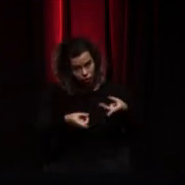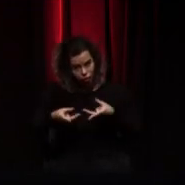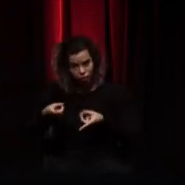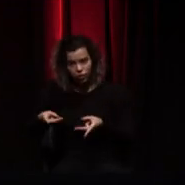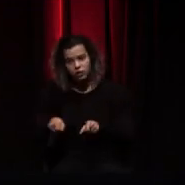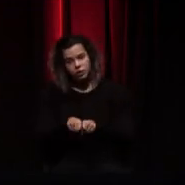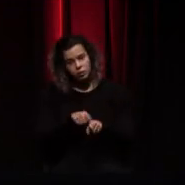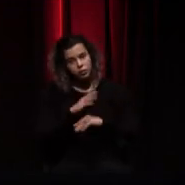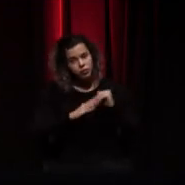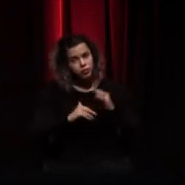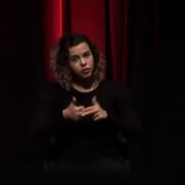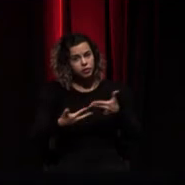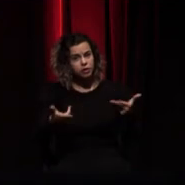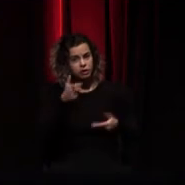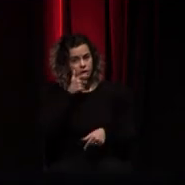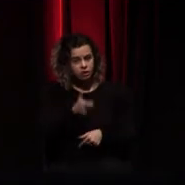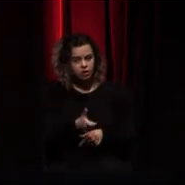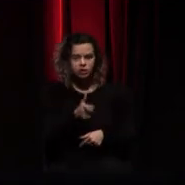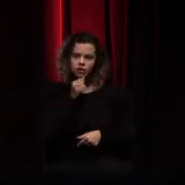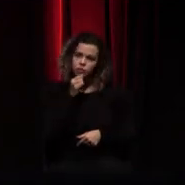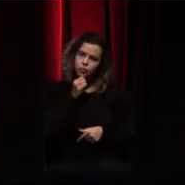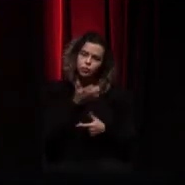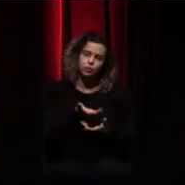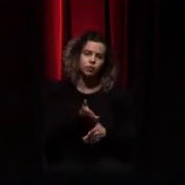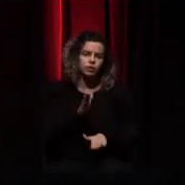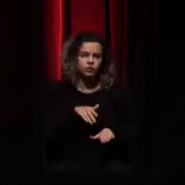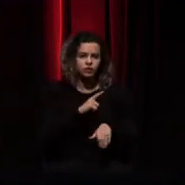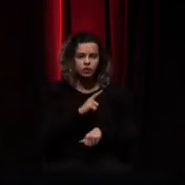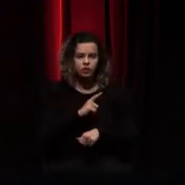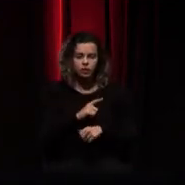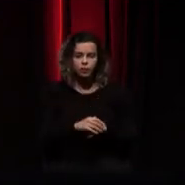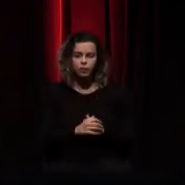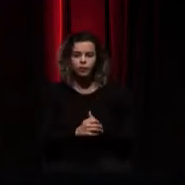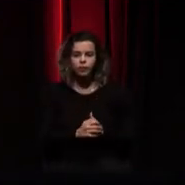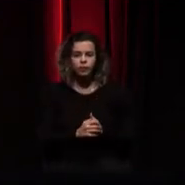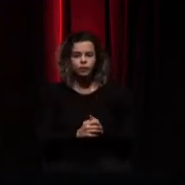interesting things. Frequently, you have much more resources